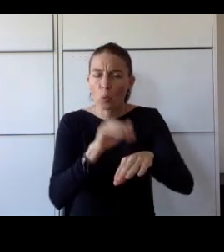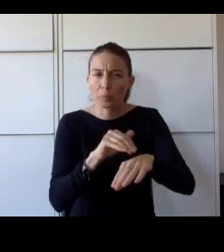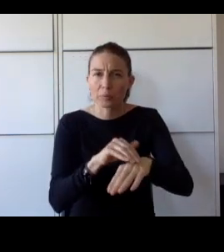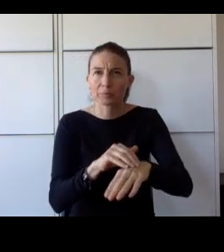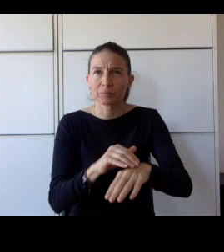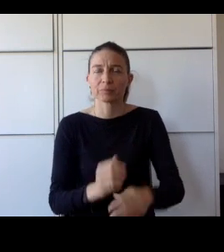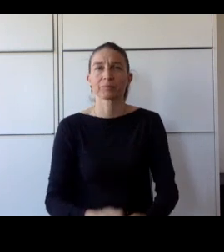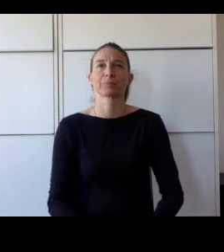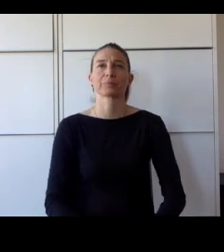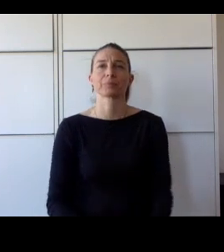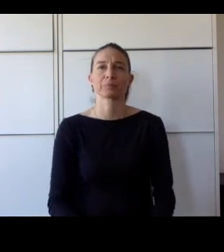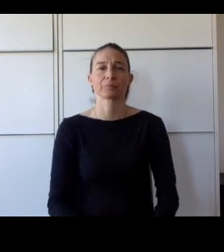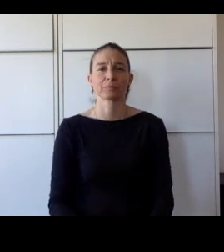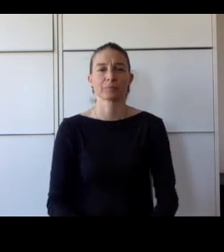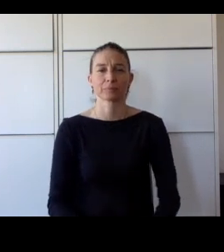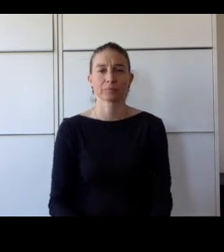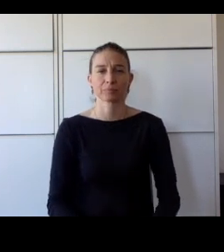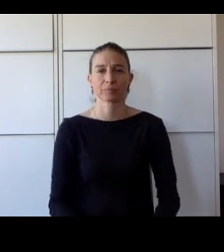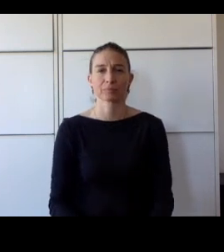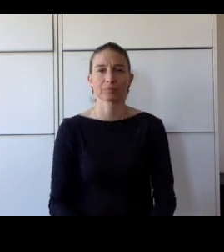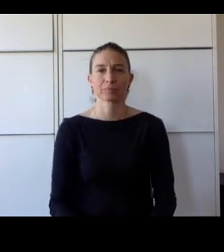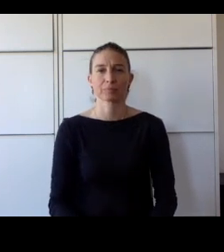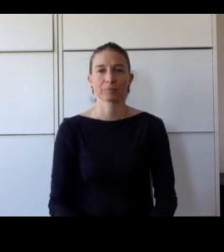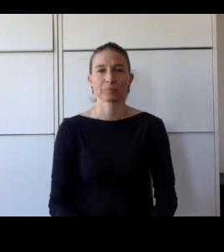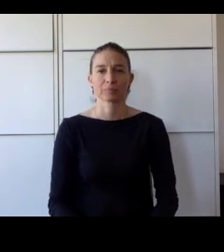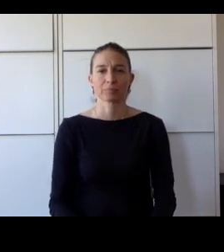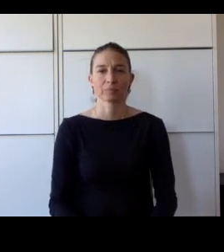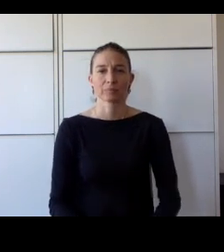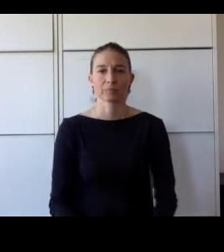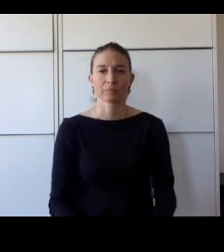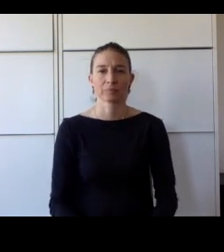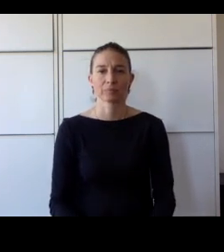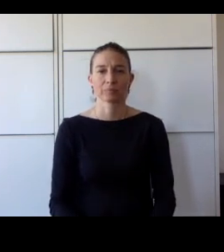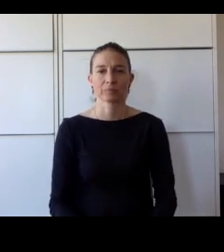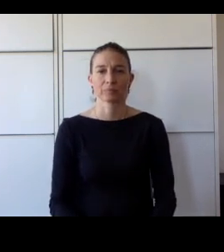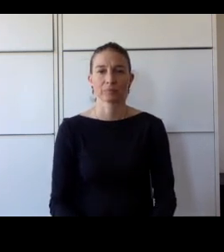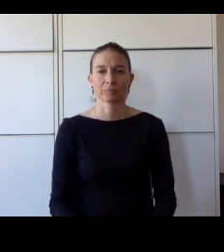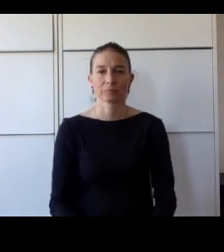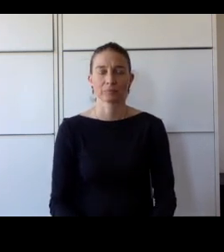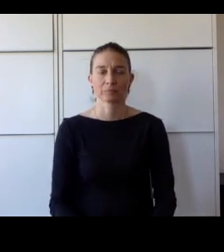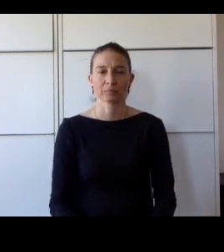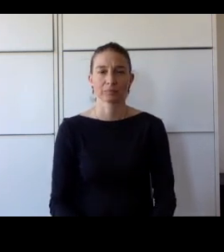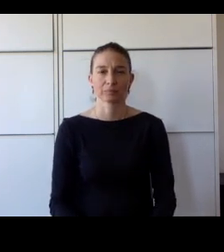Well, the ideal scenario would be that we are able to call